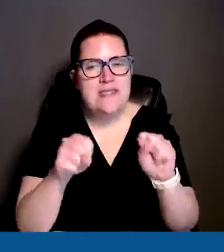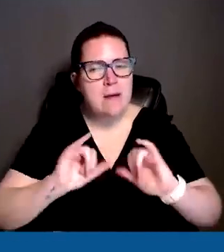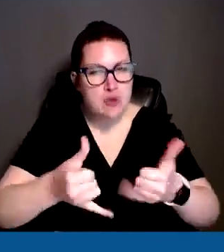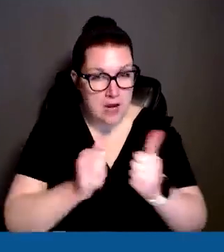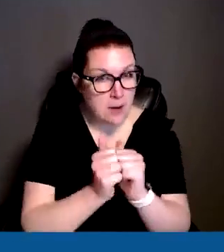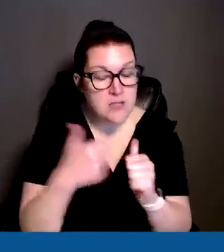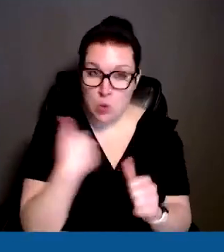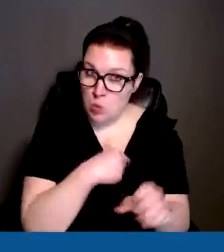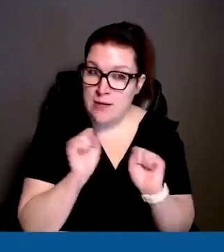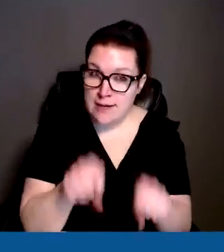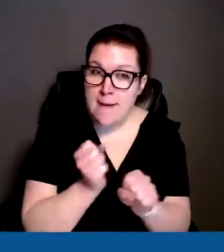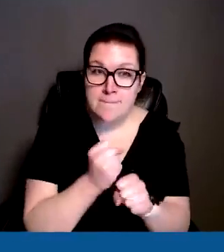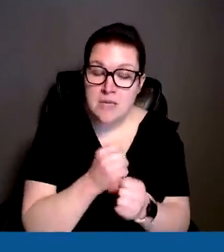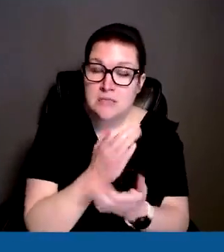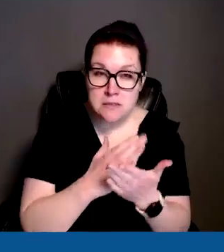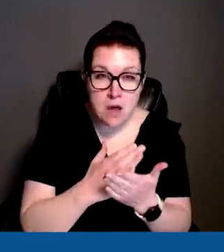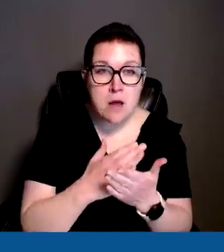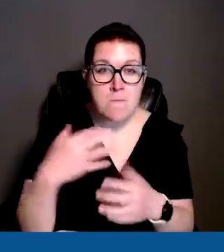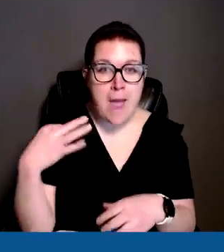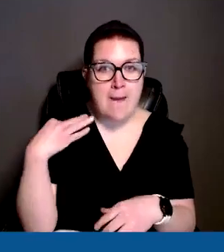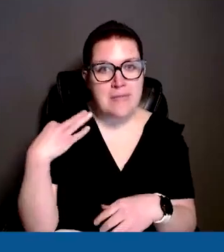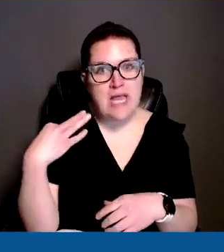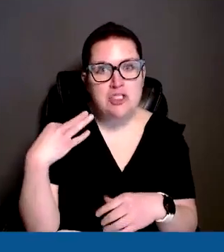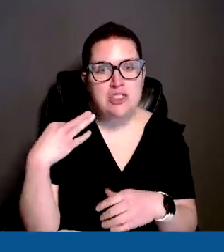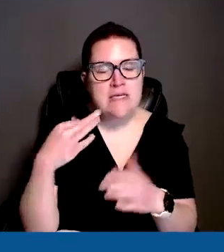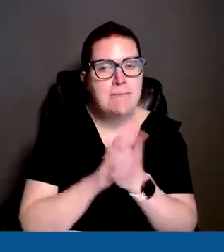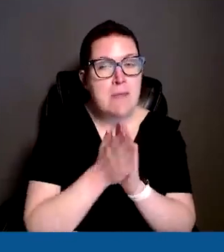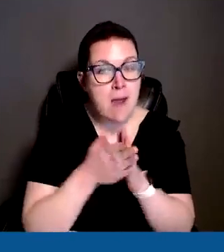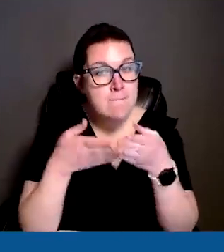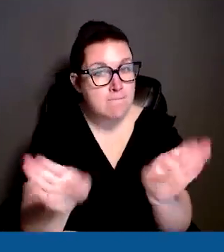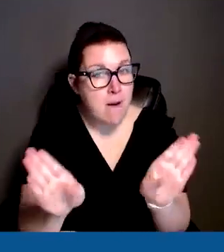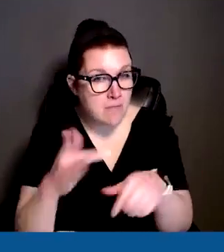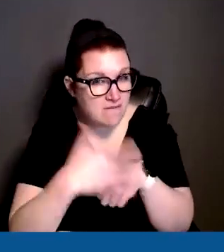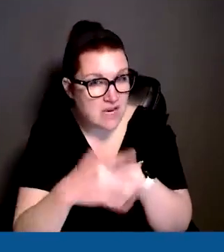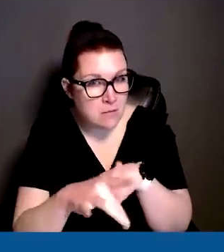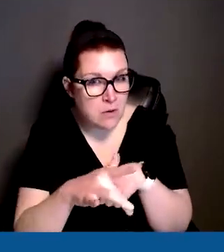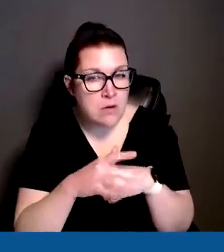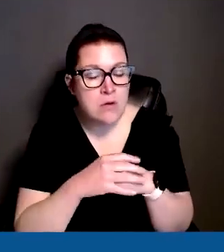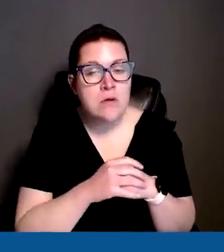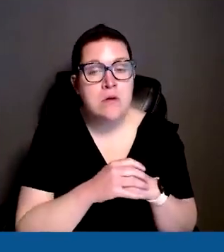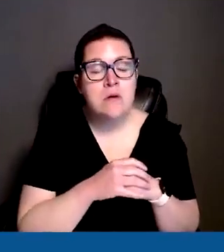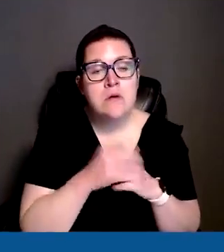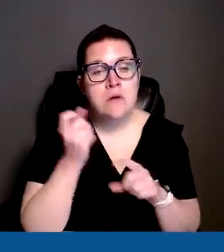of applications publicly available. As a